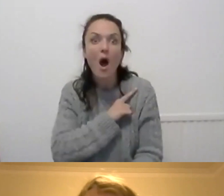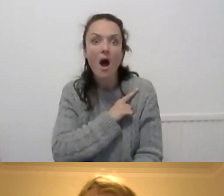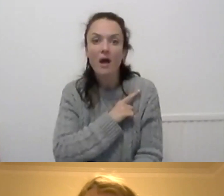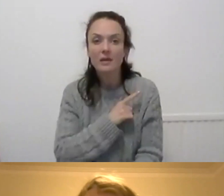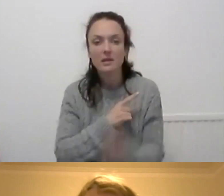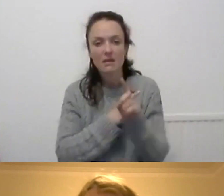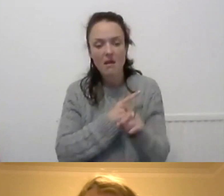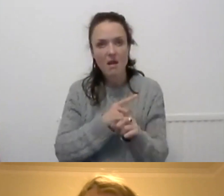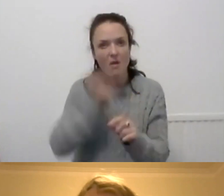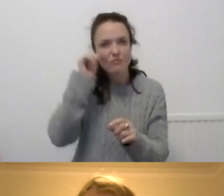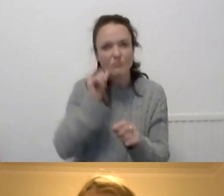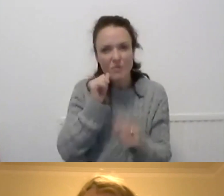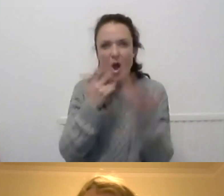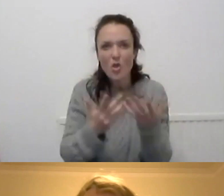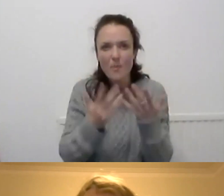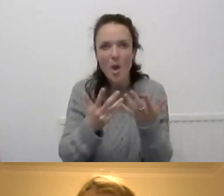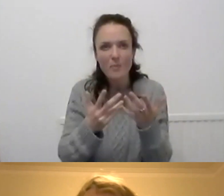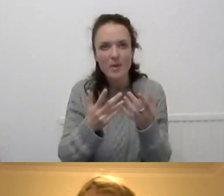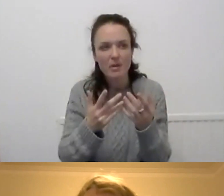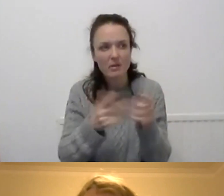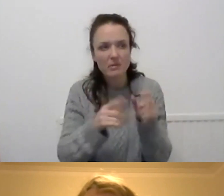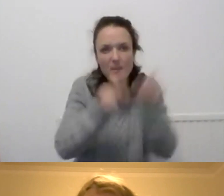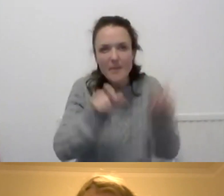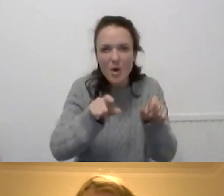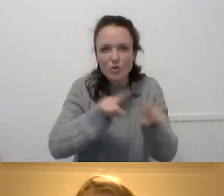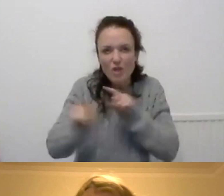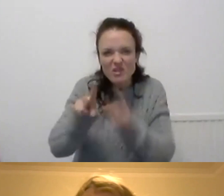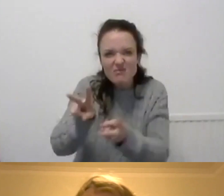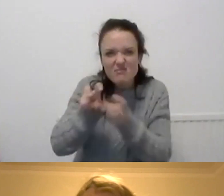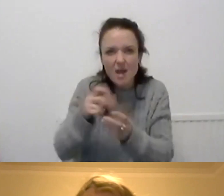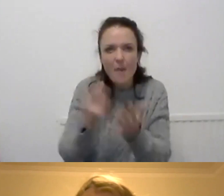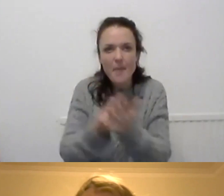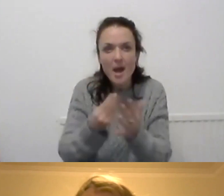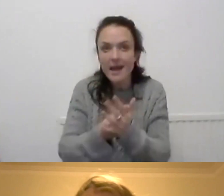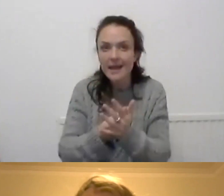will ever ask you for your bank details. No, if anyone ever does, then please just don't give this